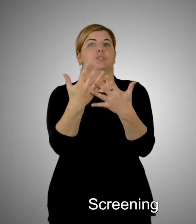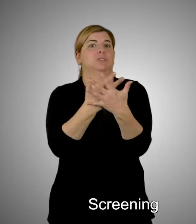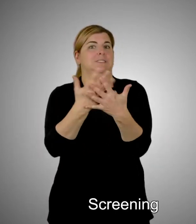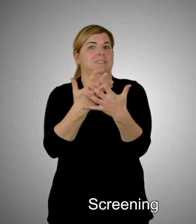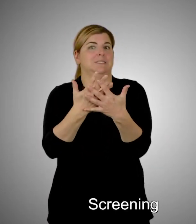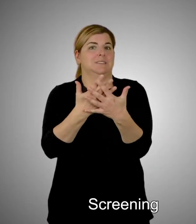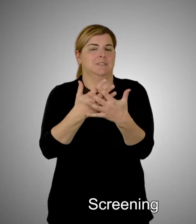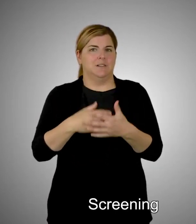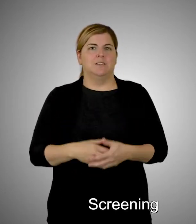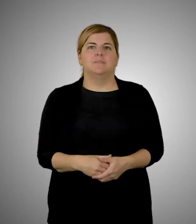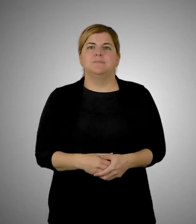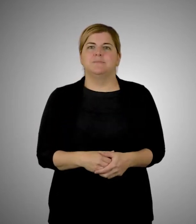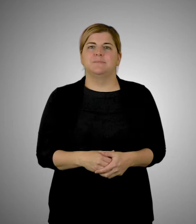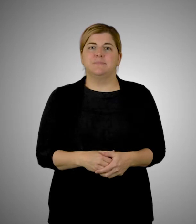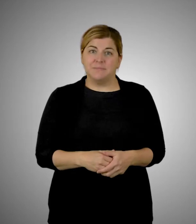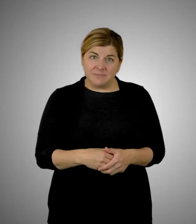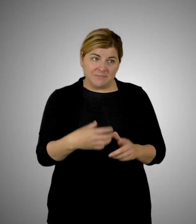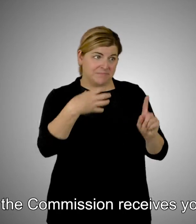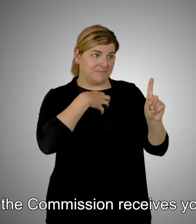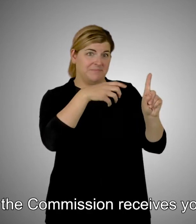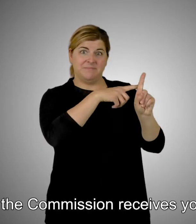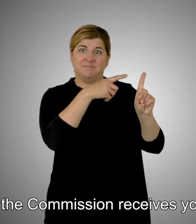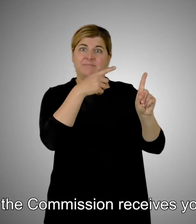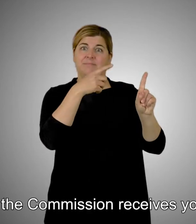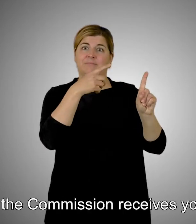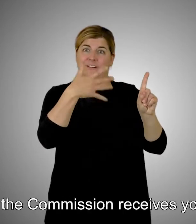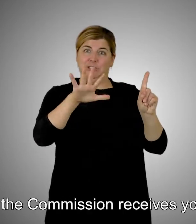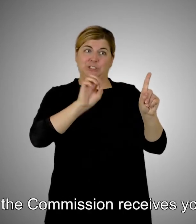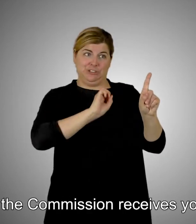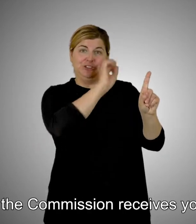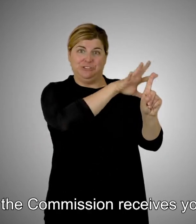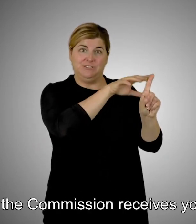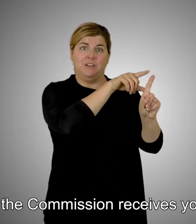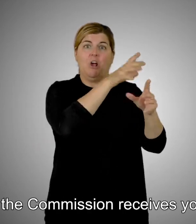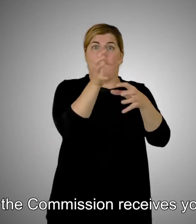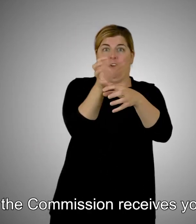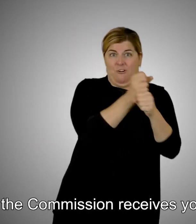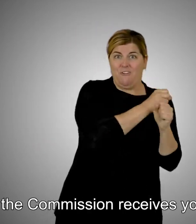Screening Once the Commission receives your complaint,